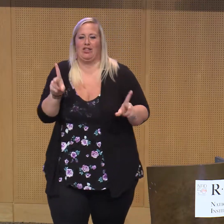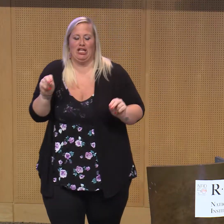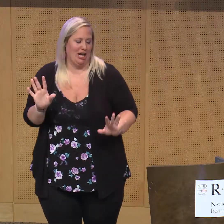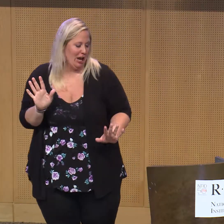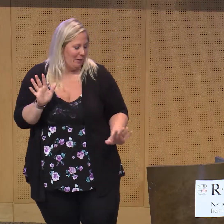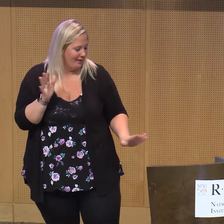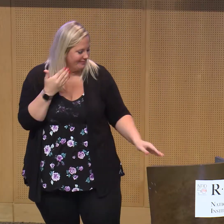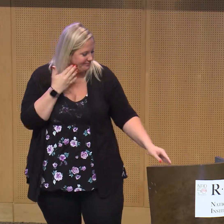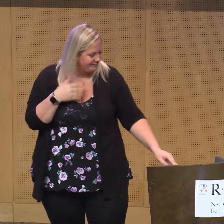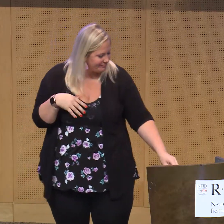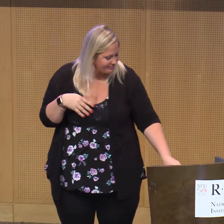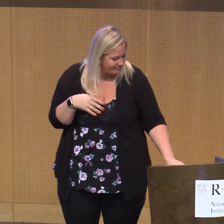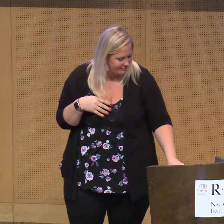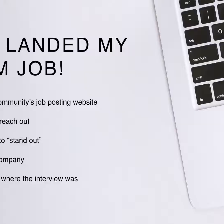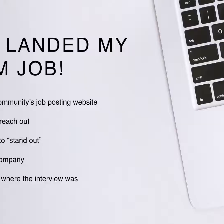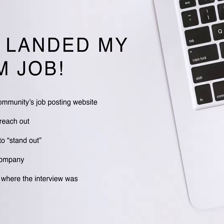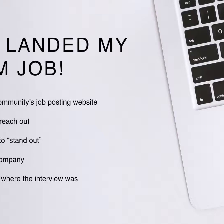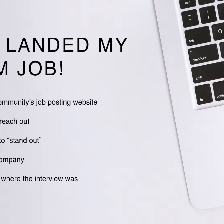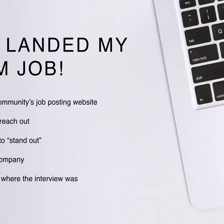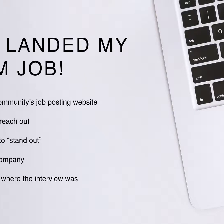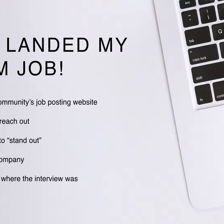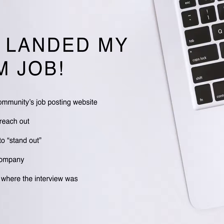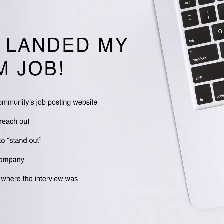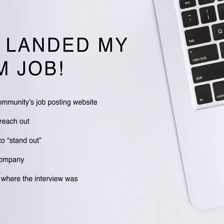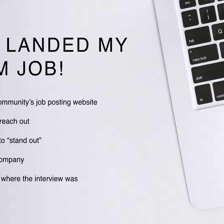No matter what I have to do, this is the job I have to have."